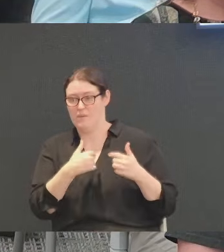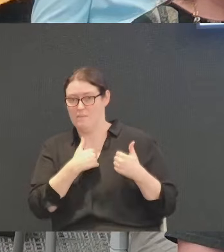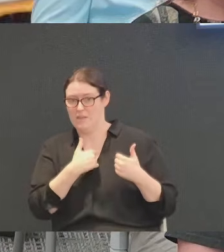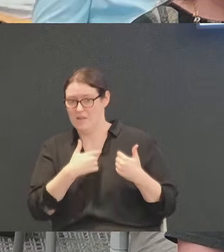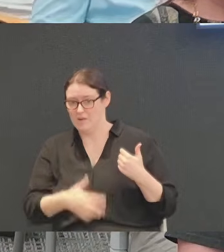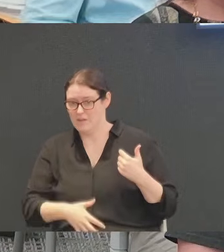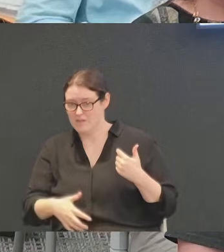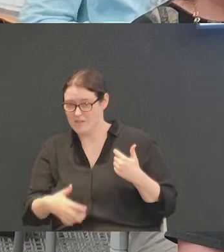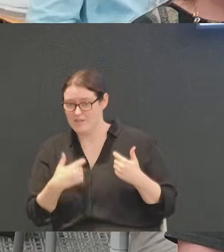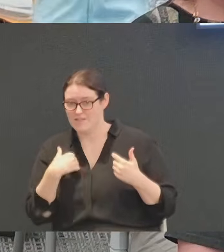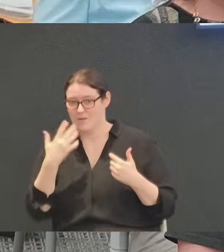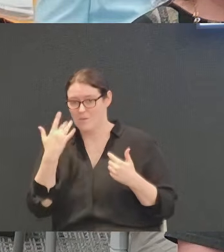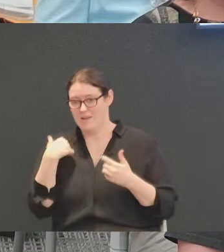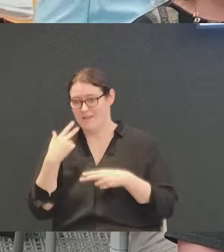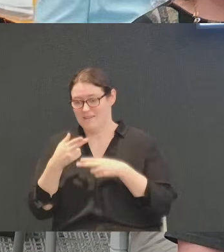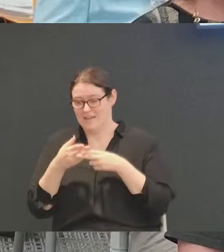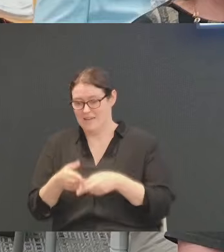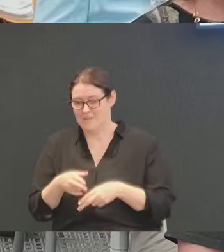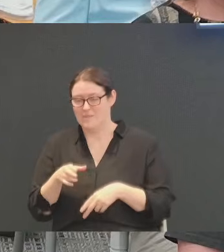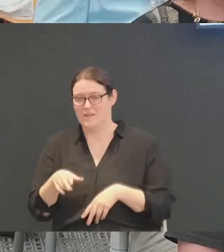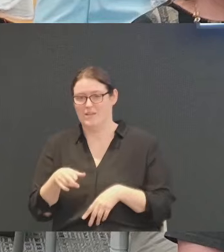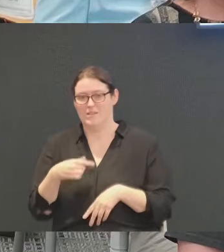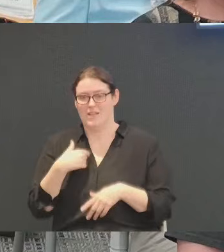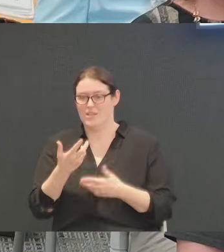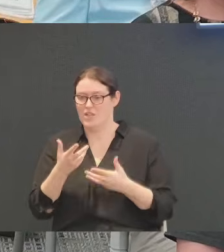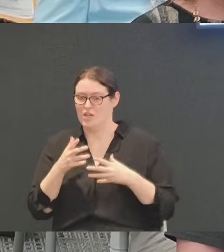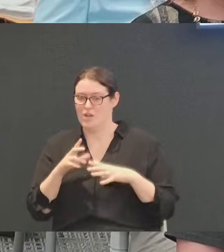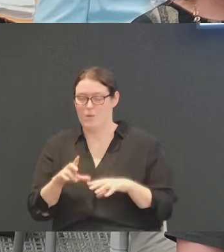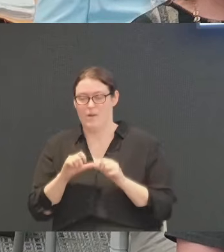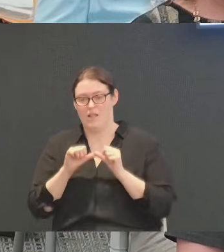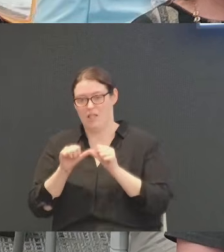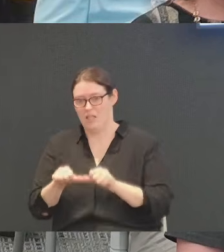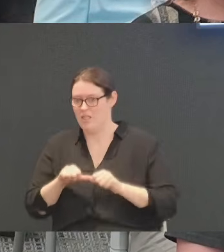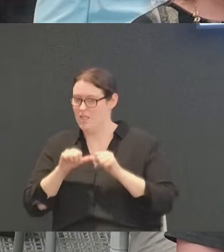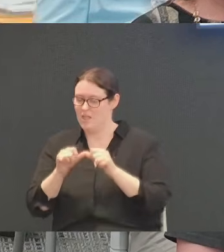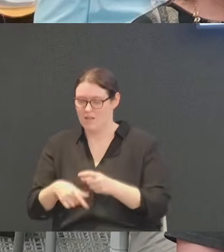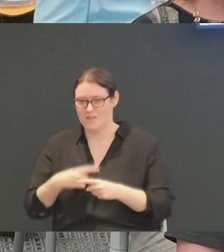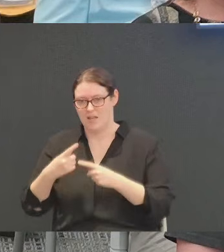the name that I gave him because I did not want to keep continuing this cycle and I tried to get